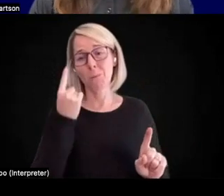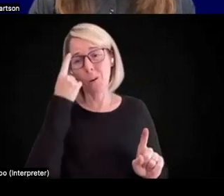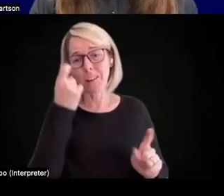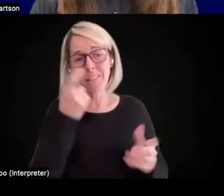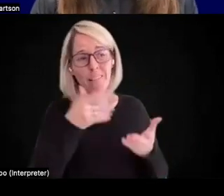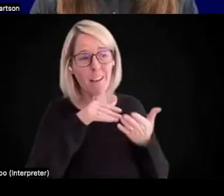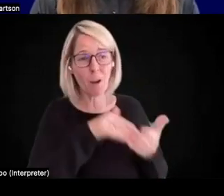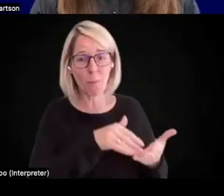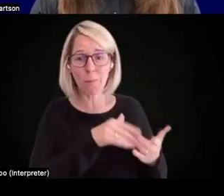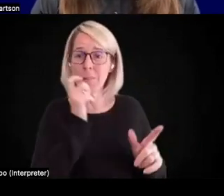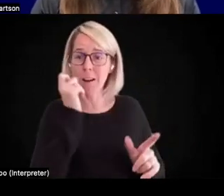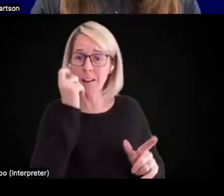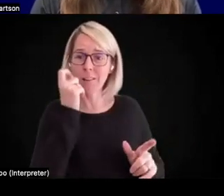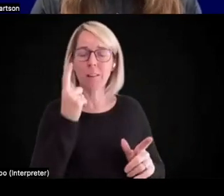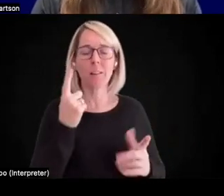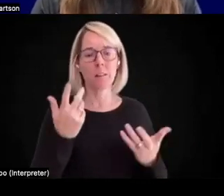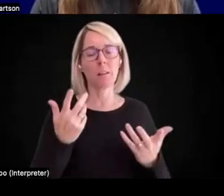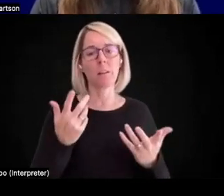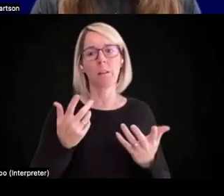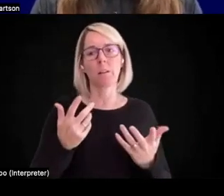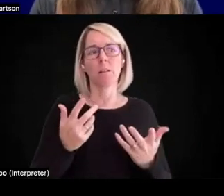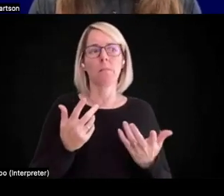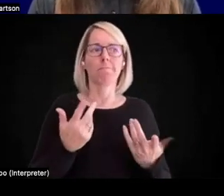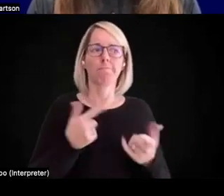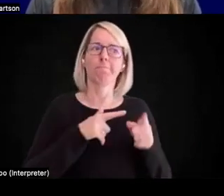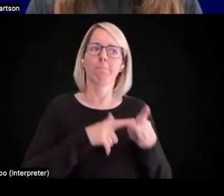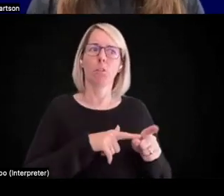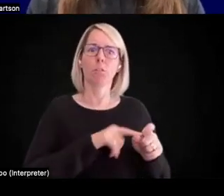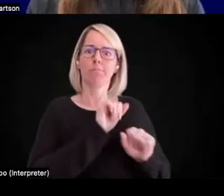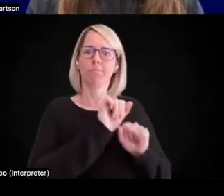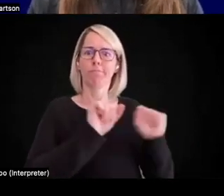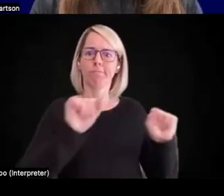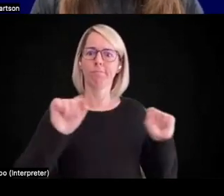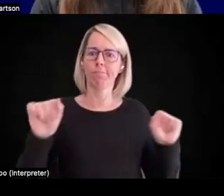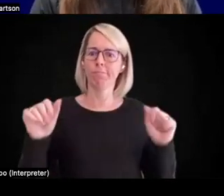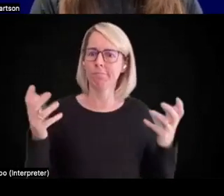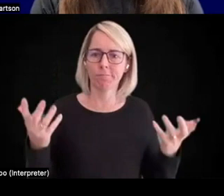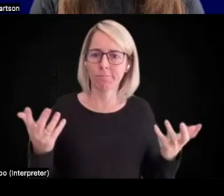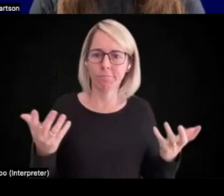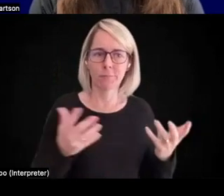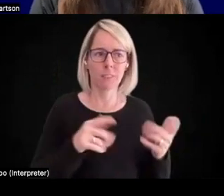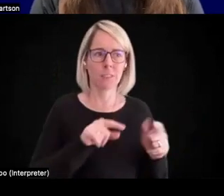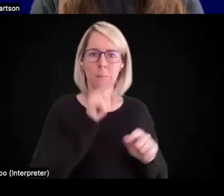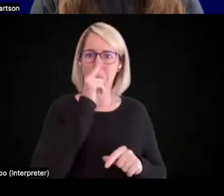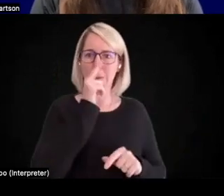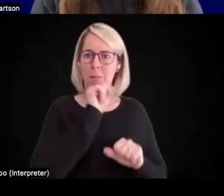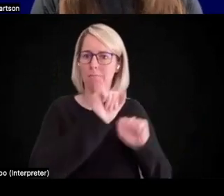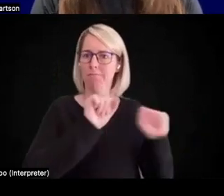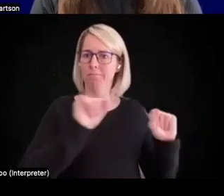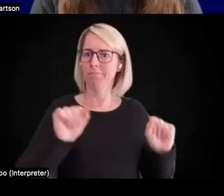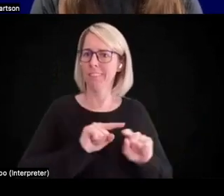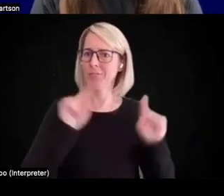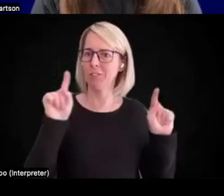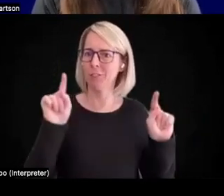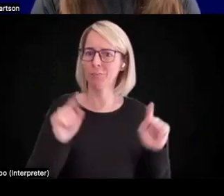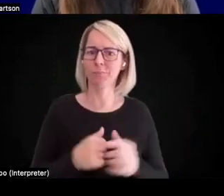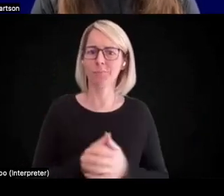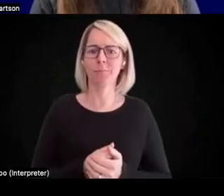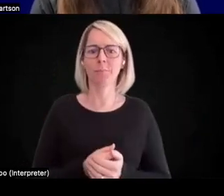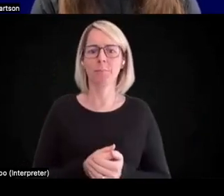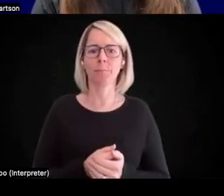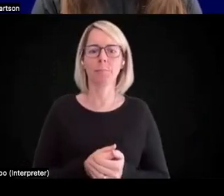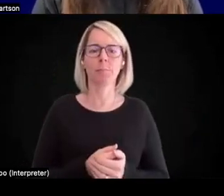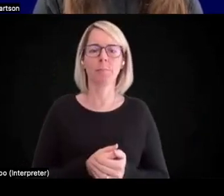to have to be a very, very individual thing. A comment here, "I appreciate that. I enjoyed the